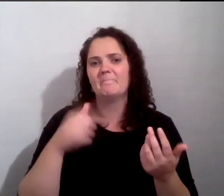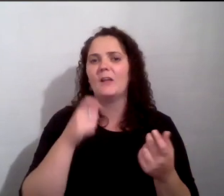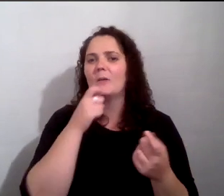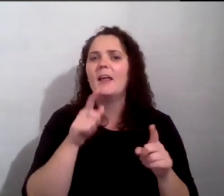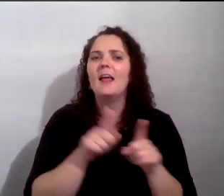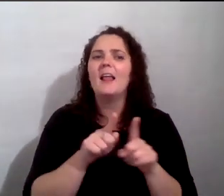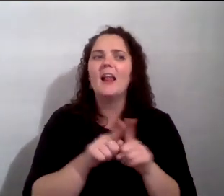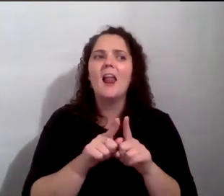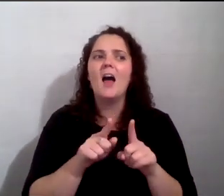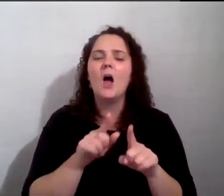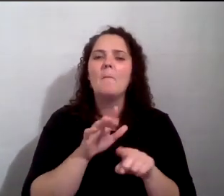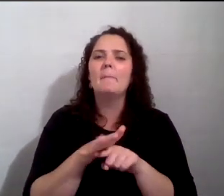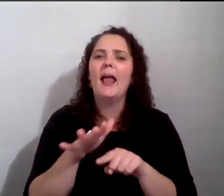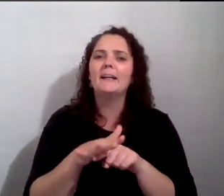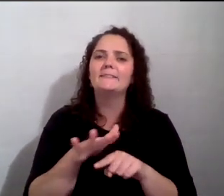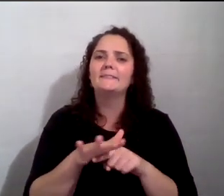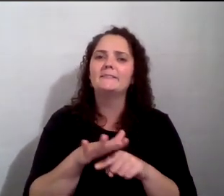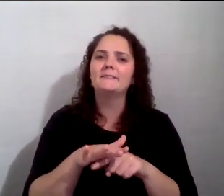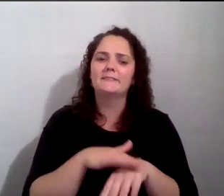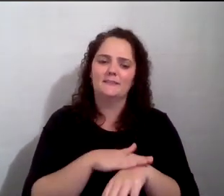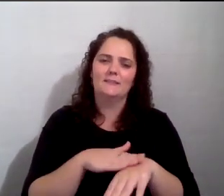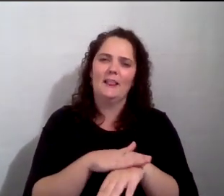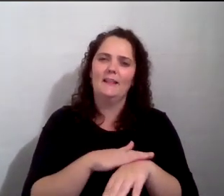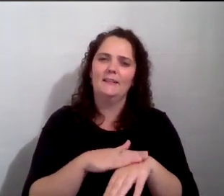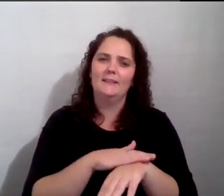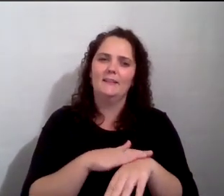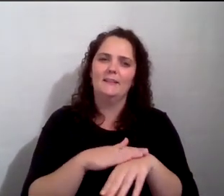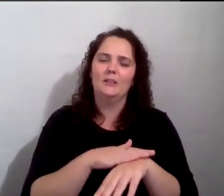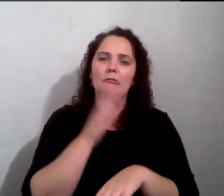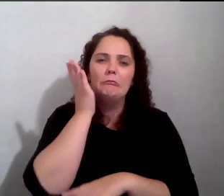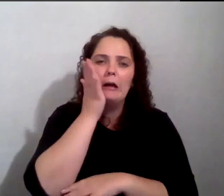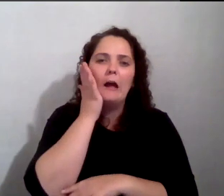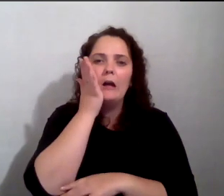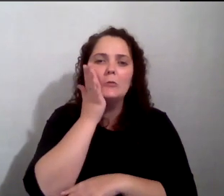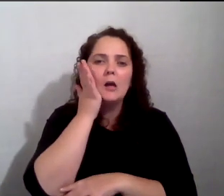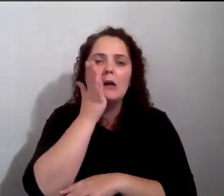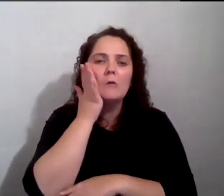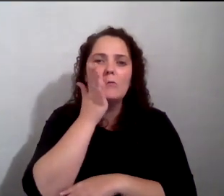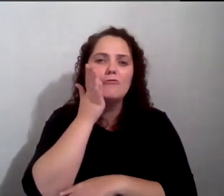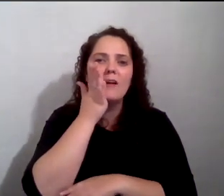almost like blood underneath the skin, so it gives a life